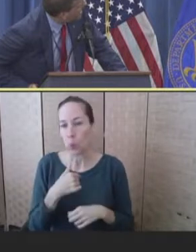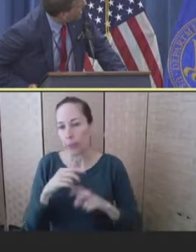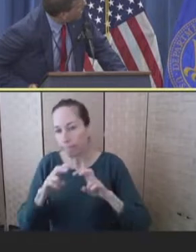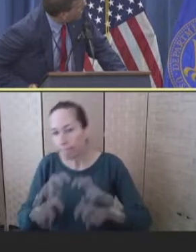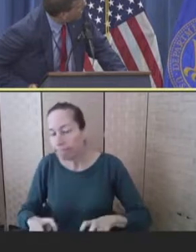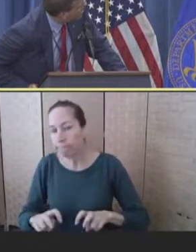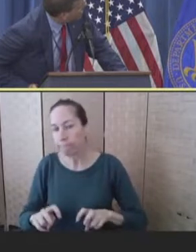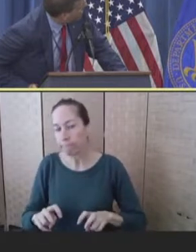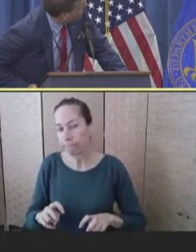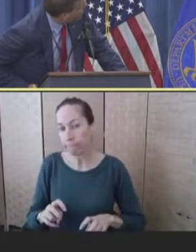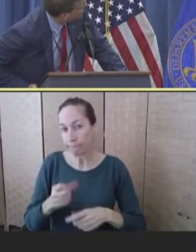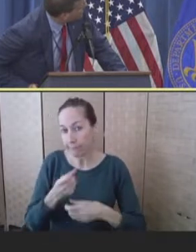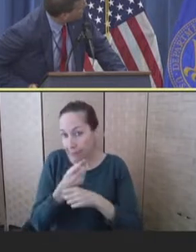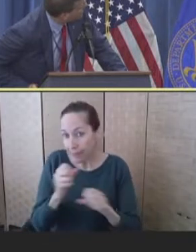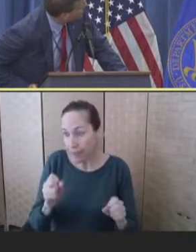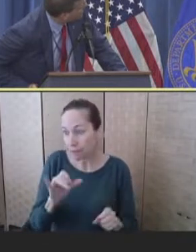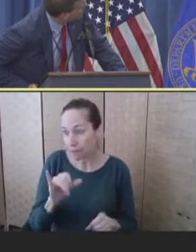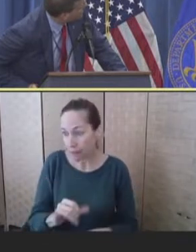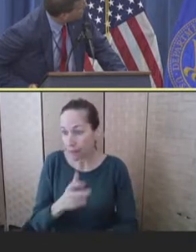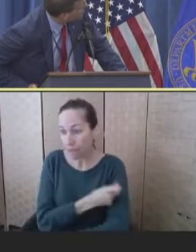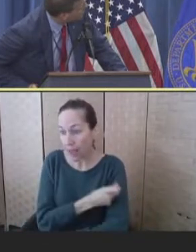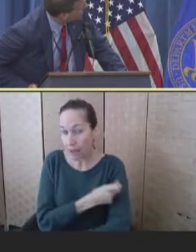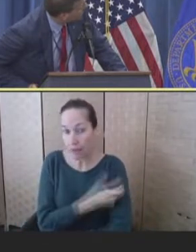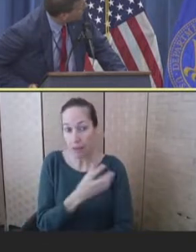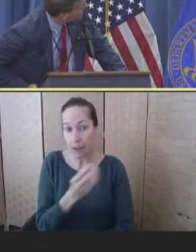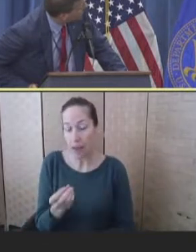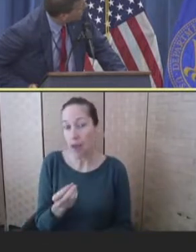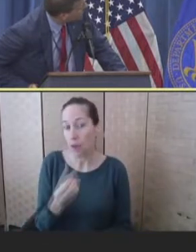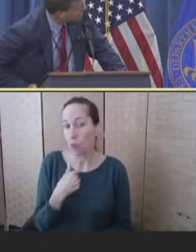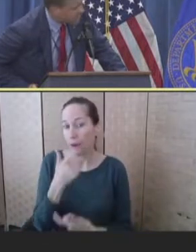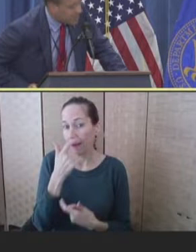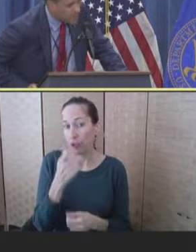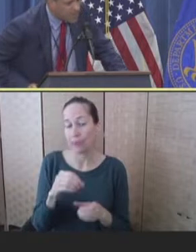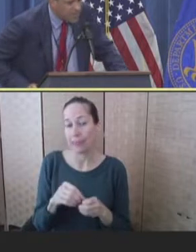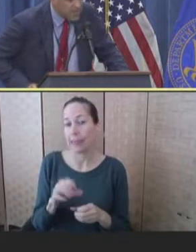We're also quite interested in the immune response as well to look at the immunogenicity